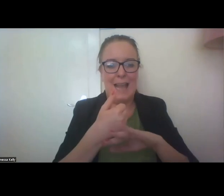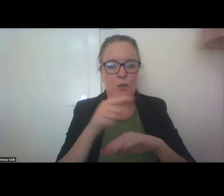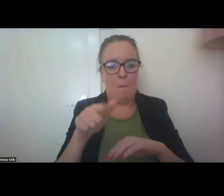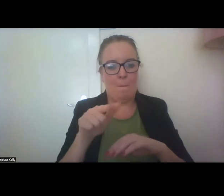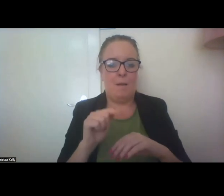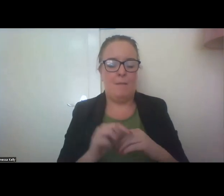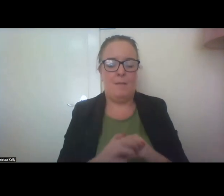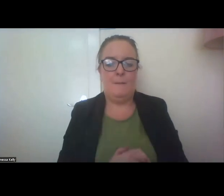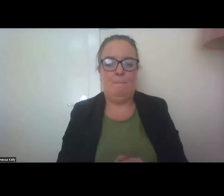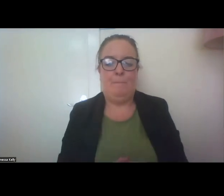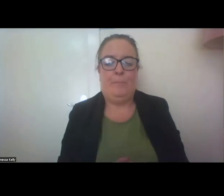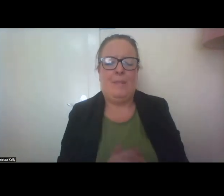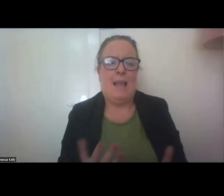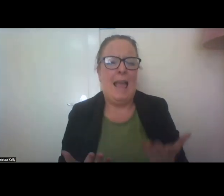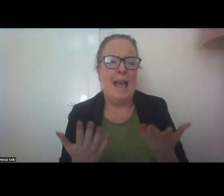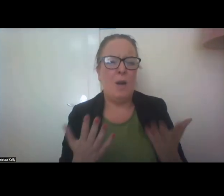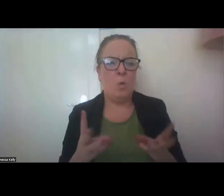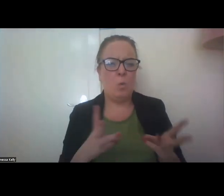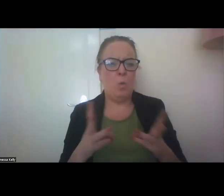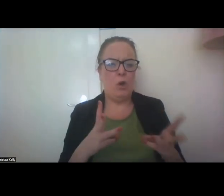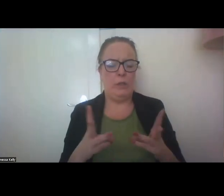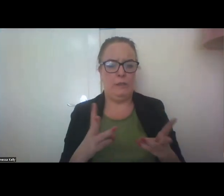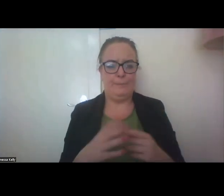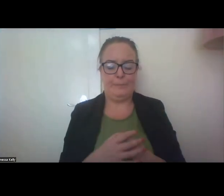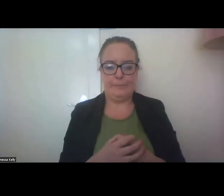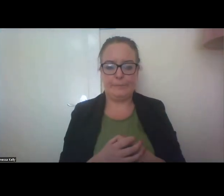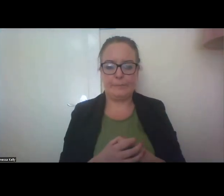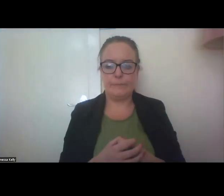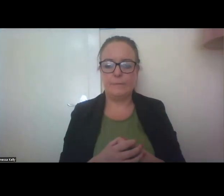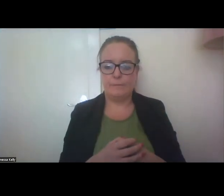So, by simply placing the NaviLens code in a particular location,